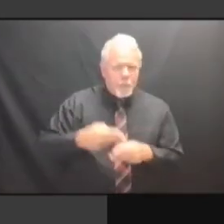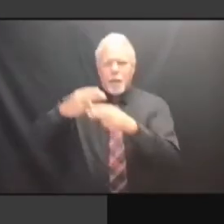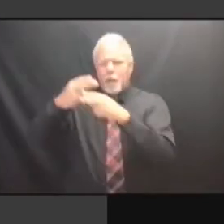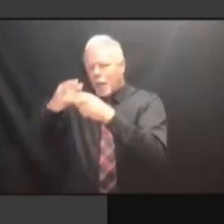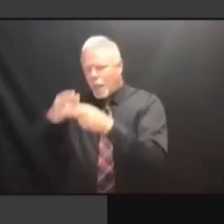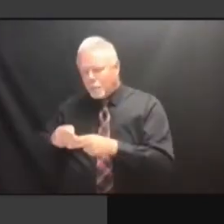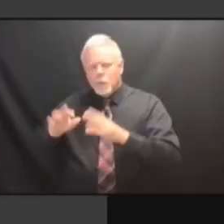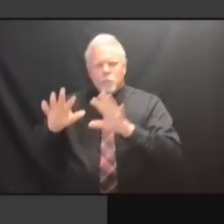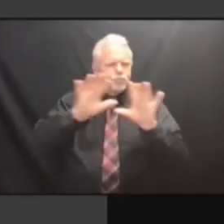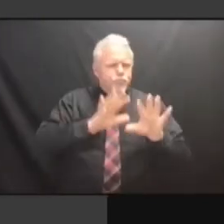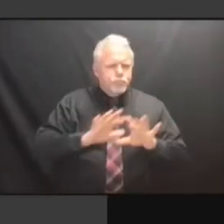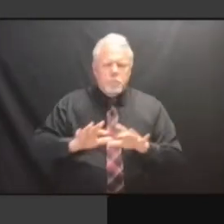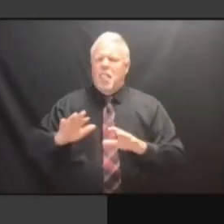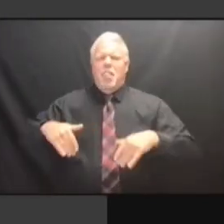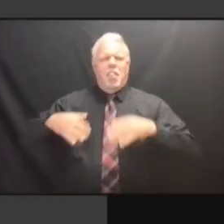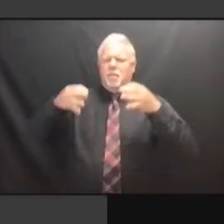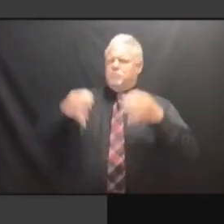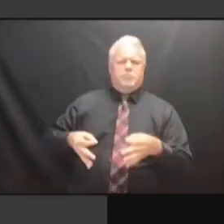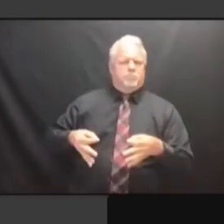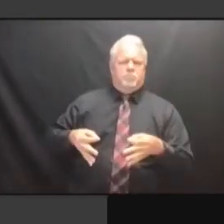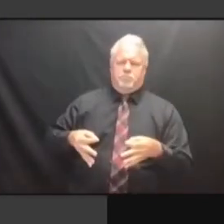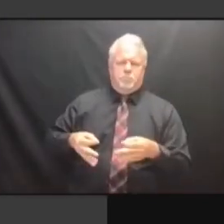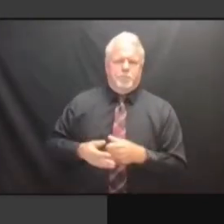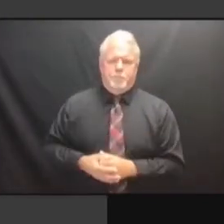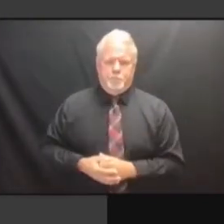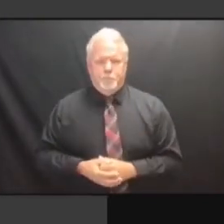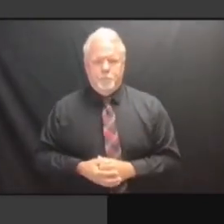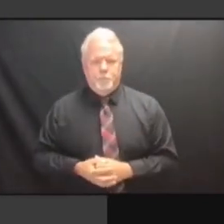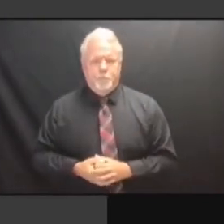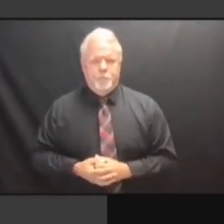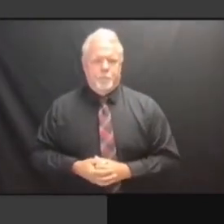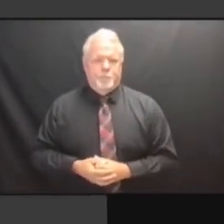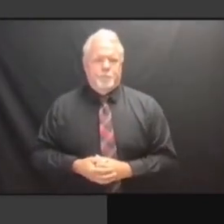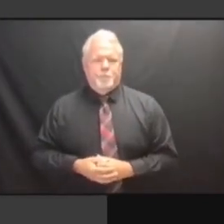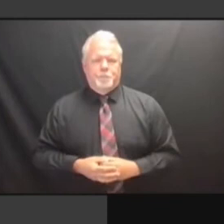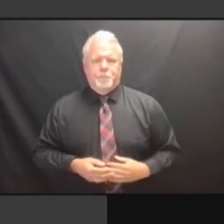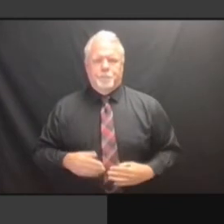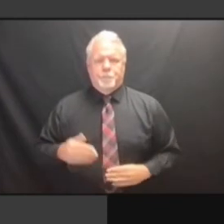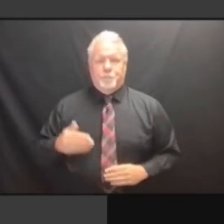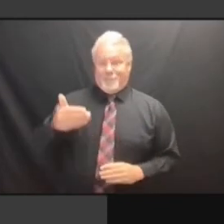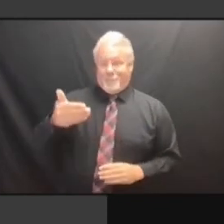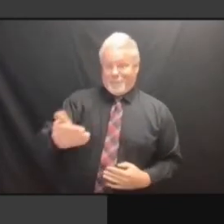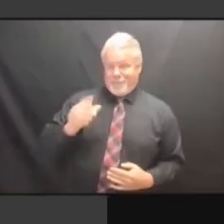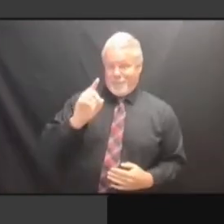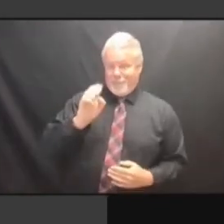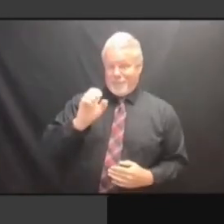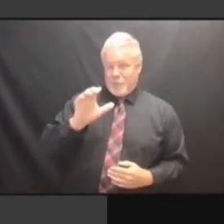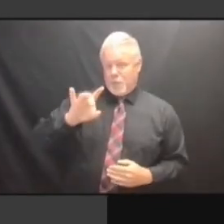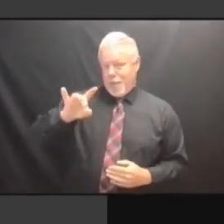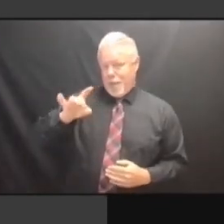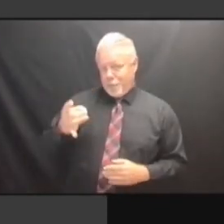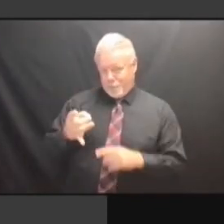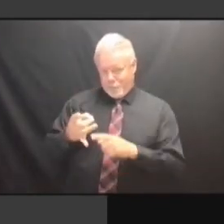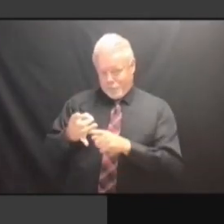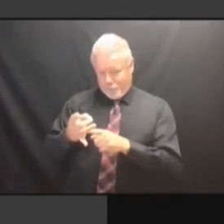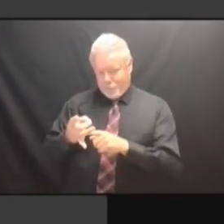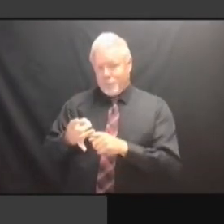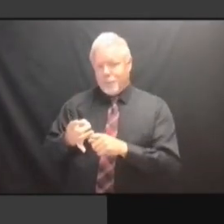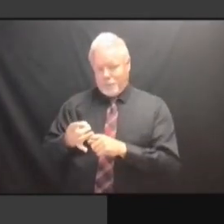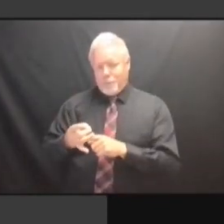PLANNING, AS ALLUDED TO DURING THE PUBLIC CAMPAIGN FINANCE THE PUBLIC CAMPAIGN FINANCE THE PUBLIC CAMPAIGN FINANCE BOARD. BOARD. BOARD. WE'RE BOARD. WE'RE ACTUALLY BOARD. WE'RE ACTUALLY TAKING BOARD. WE'RE ACTUALLY TAKING -- BOARD. WE'RE ACTUALLY TAKING -- JUST BOARD. WE'RE ACTUALLY TAKING -- JUST TO WE'RE ACTUALLY TAKING -- JUST TO WE'RE ACTUALLY TAKING -- JUST TO CLARIFY, WE'RE ACTUALLY TAKING -- JUST TO CLARIFY, WE'RE WE'RE ACTUALLY TAKING -- JUST TO CLARIFY, WE'RE TALKING WE'RE ACTUALLY TAKING -- JUST TO CLARIFY, WE'RE TALKING ABOUT CLARIFY, WE'RE TALKING ABOUT CLARIFY, WE'RE TALKING ABOUT SPACE CLARIFY, WE'RE TALKING ABOUT SPACE PLANNING, CLARIFY, WE'RE TALKING ABOUT SPACE PLANNING, PUBLIC CLARIFY, WE'RE TALKING ABOUT SPACE PLANNING, PUBLIC FINANCE, SPACE PLANNING, PUBLIC FINANCE,